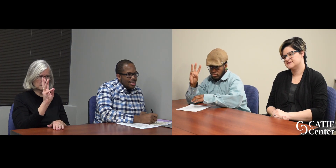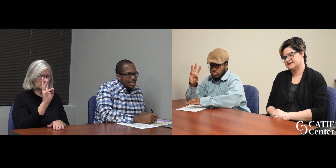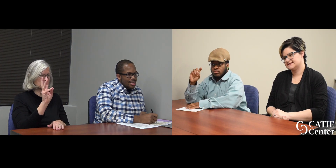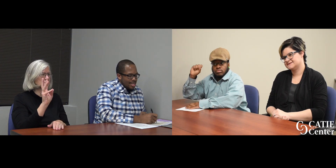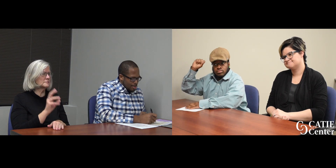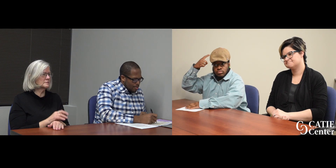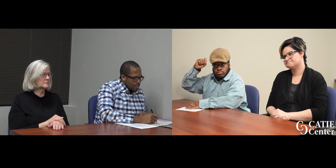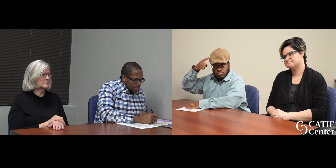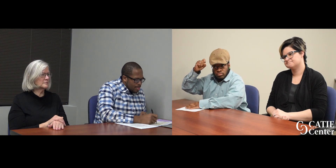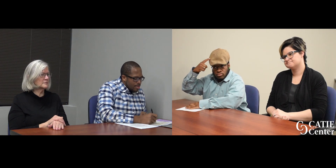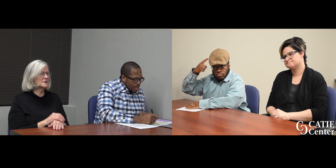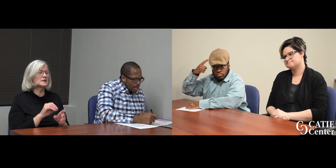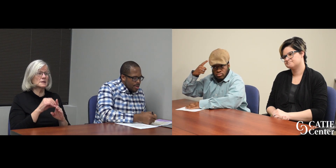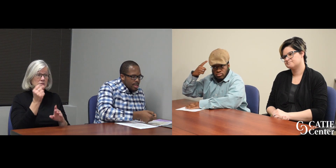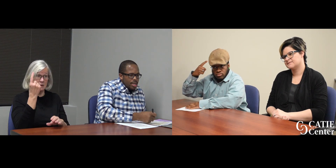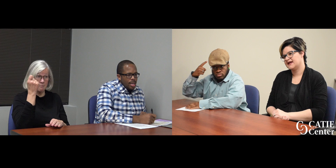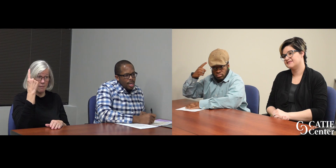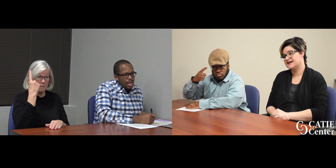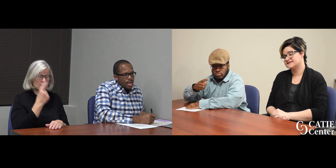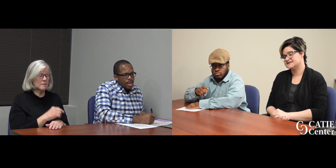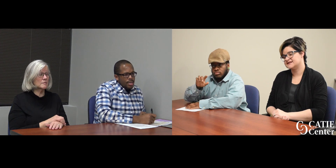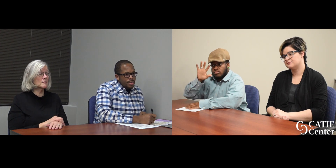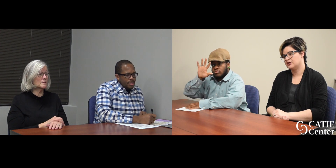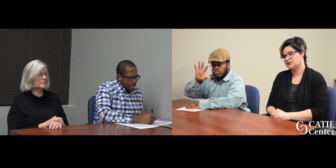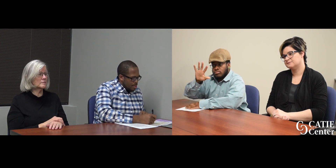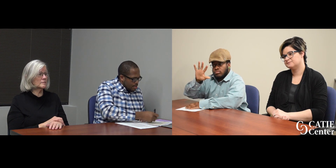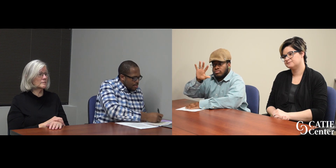number six. And that is in Saint Paul.